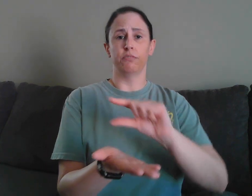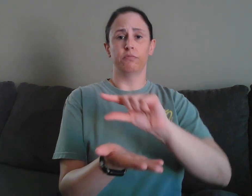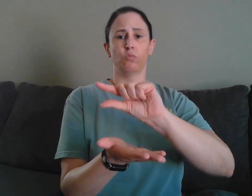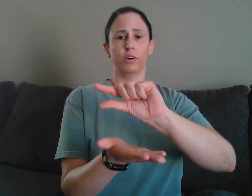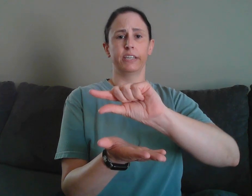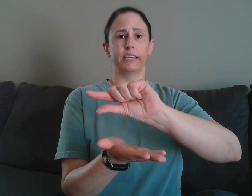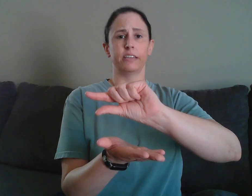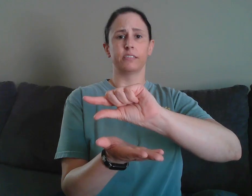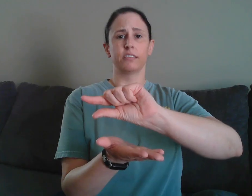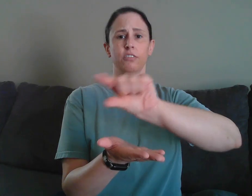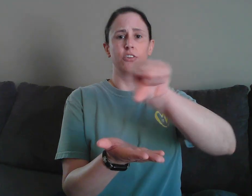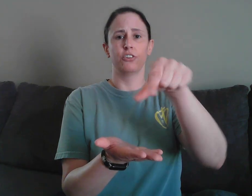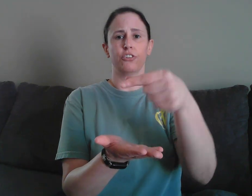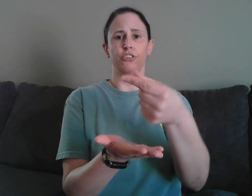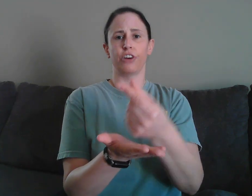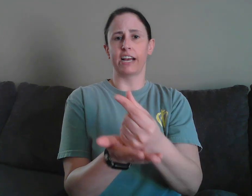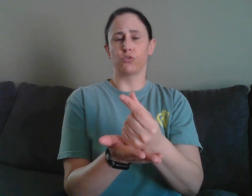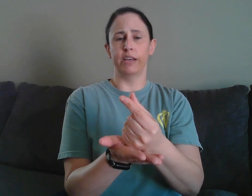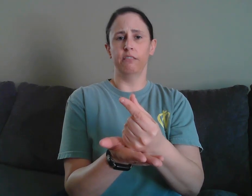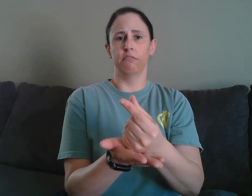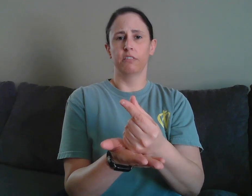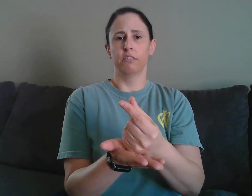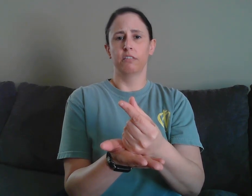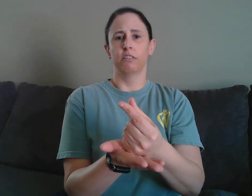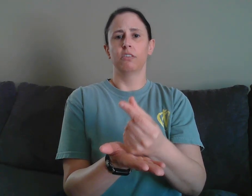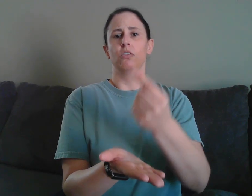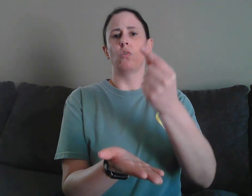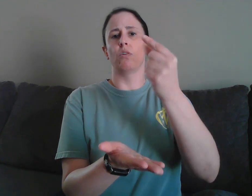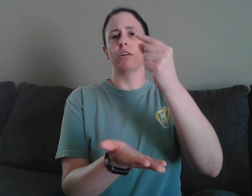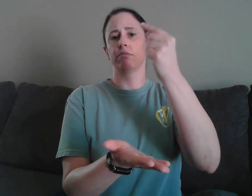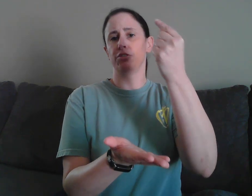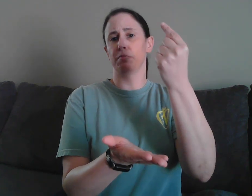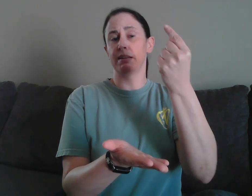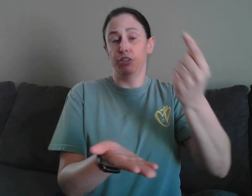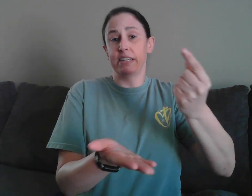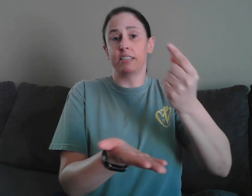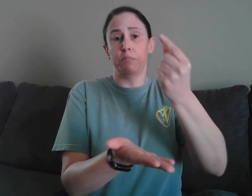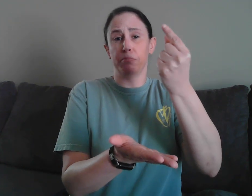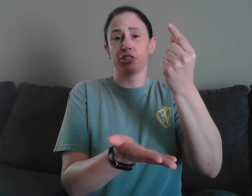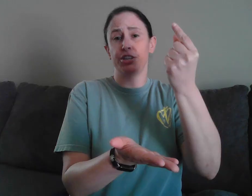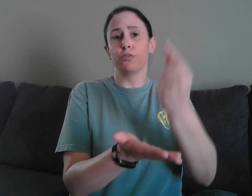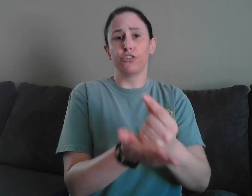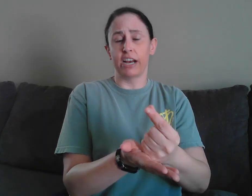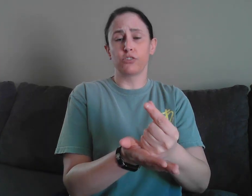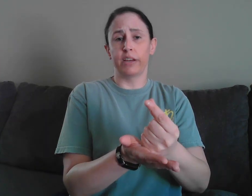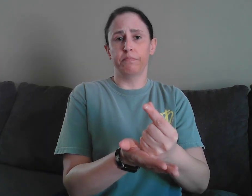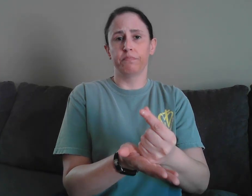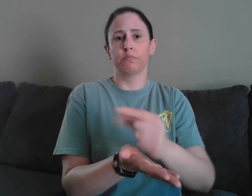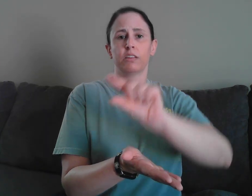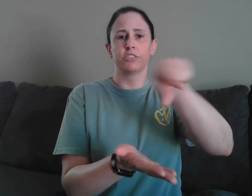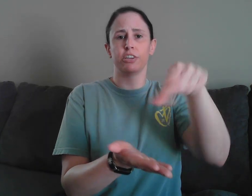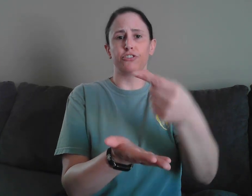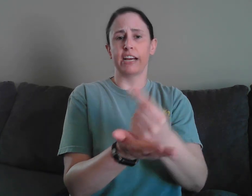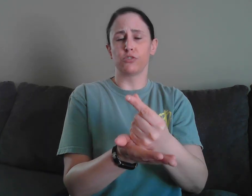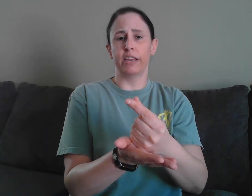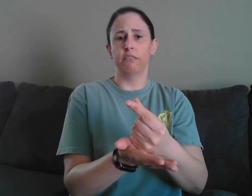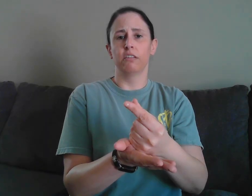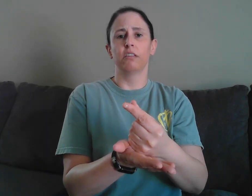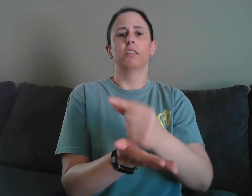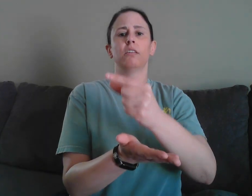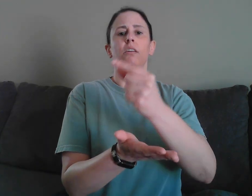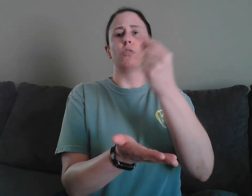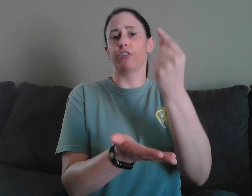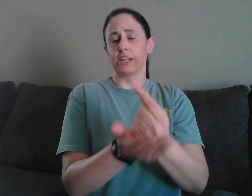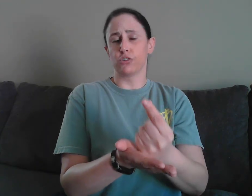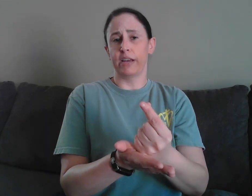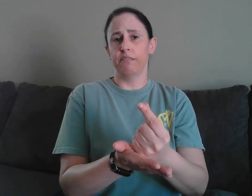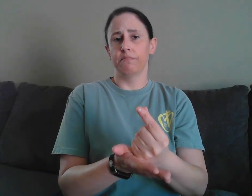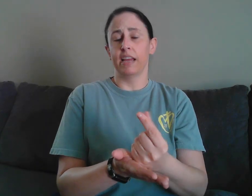could do. One is graduate or you you might see people just do graduate. So, graduate or graduate.